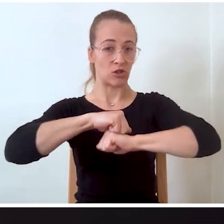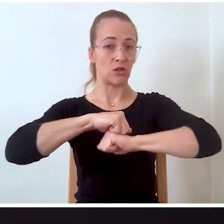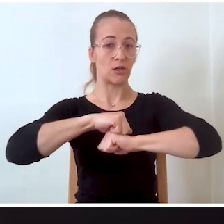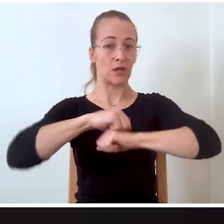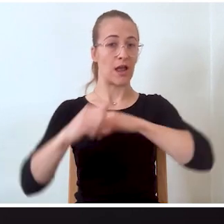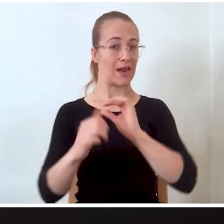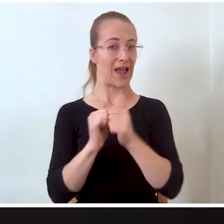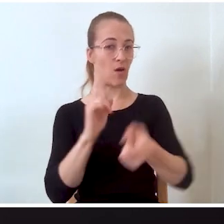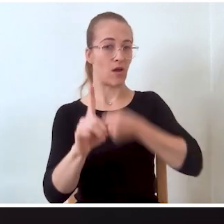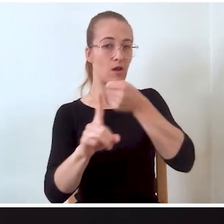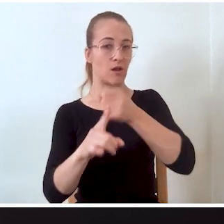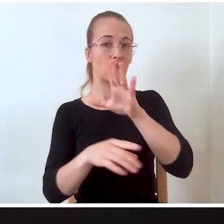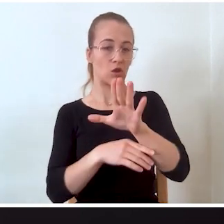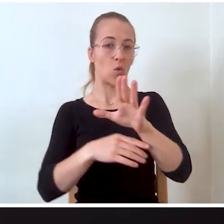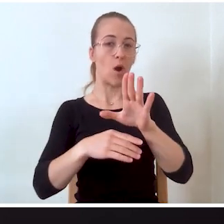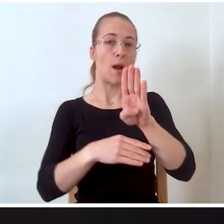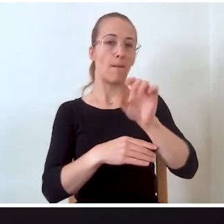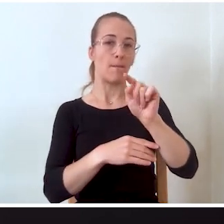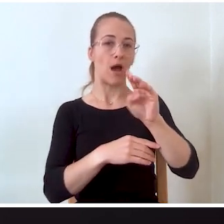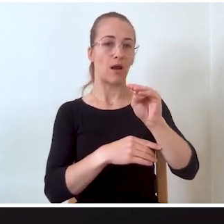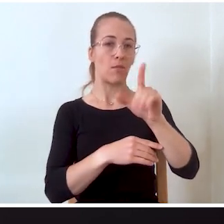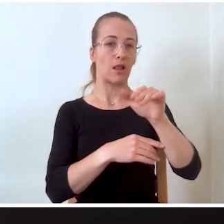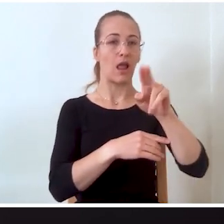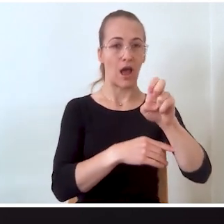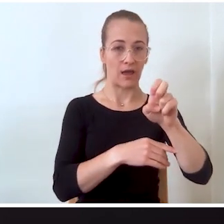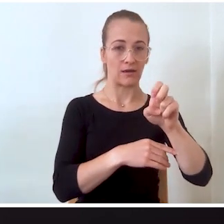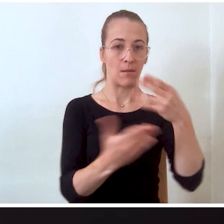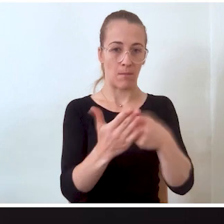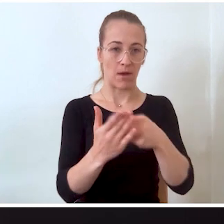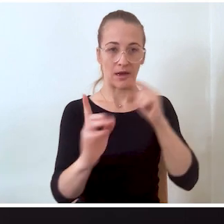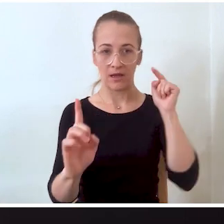and how it affects your bottom line, which, at the end of the day, as business owners,